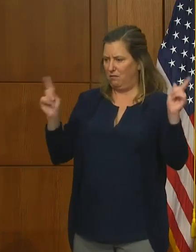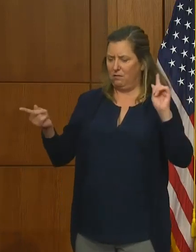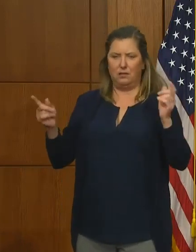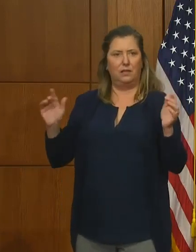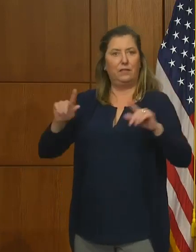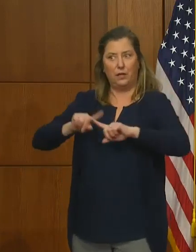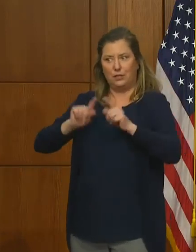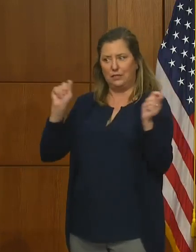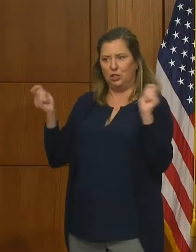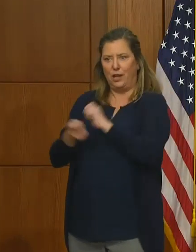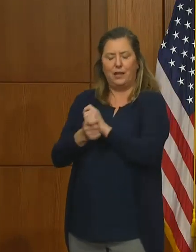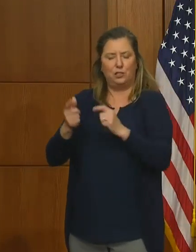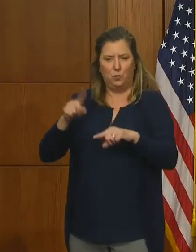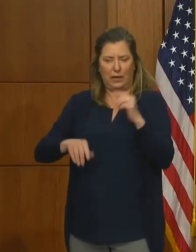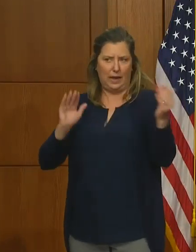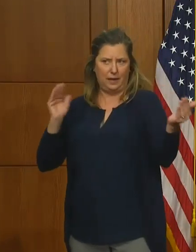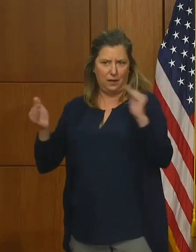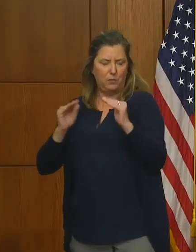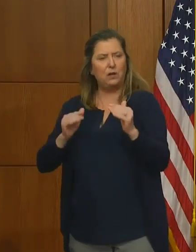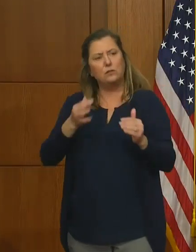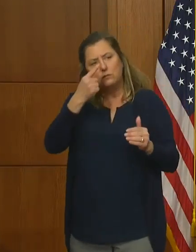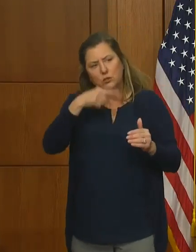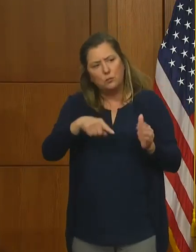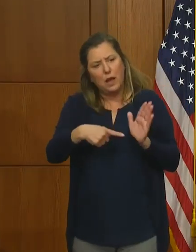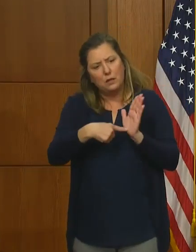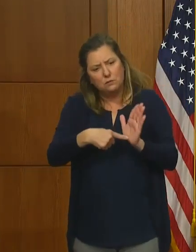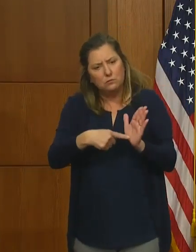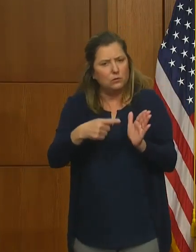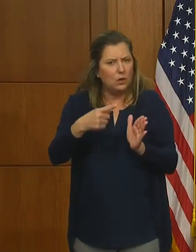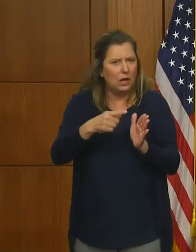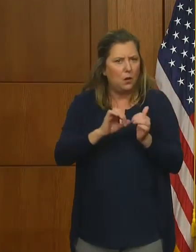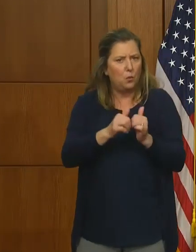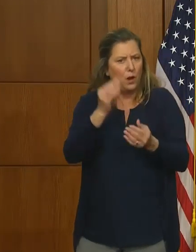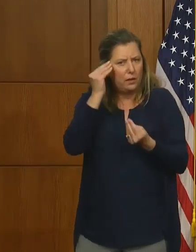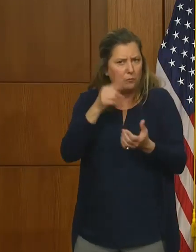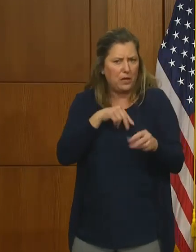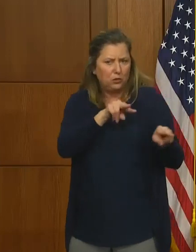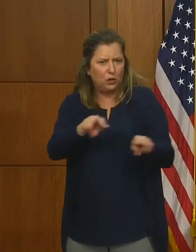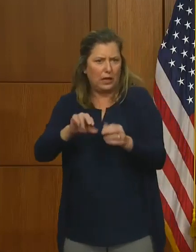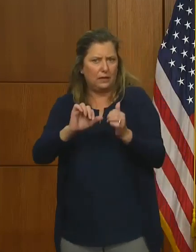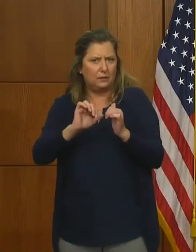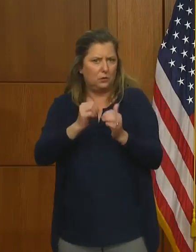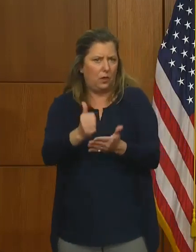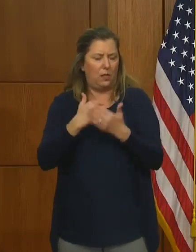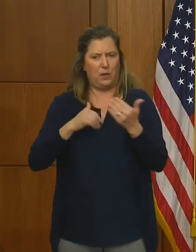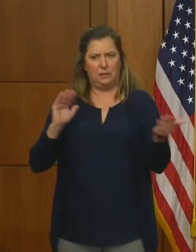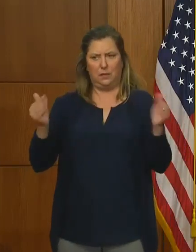CAN'T REALLY COMPARE DAY CONFUSION. WITH THE WAS. ON THE SAME FORMAT THAT YOU CAN SHARE.